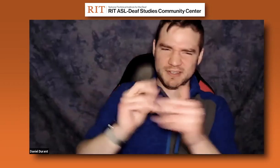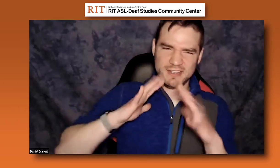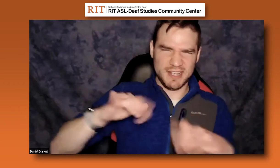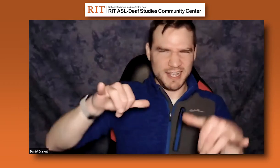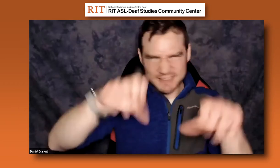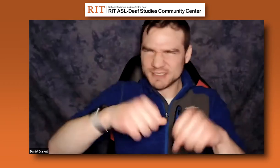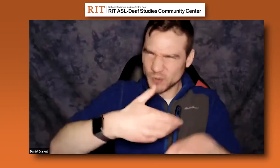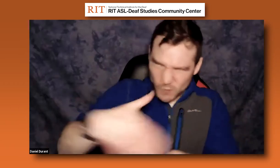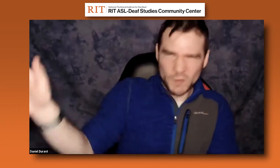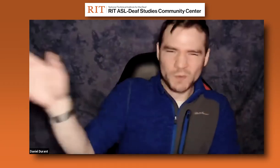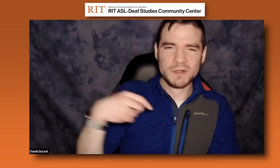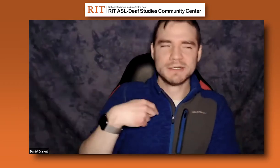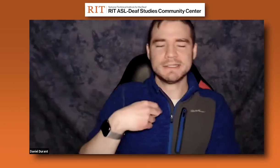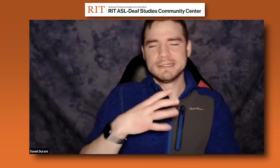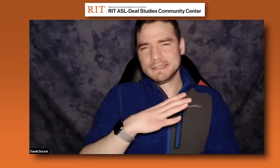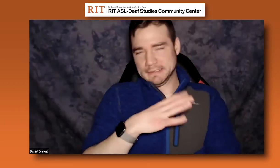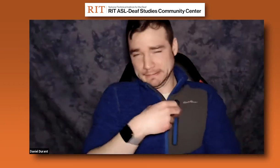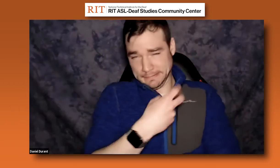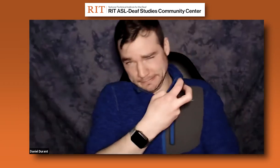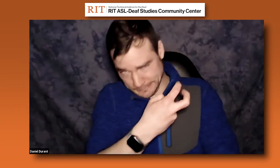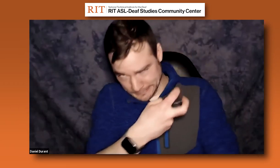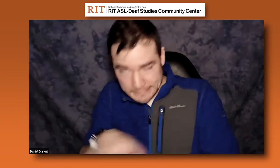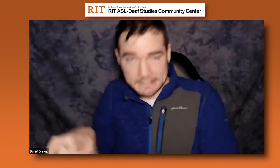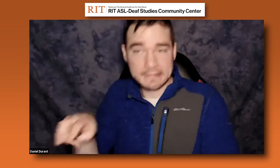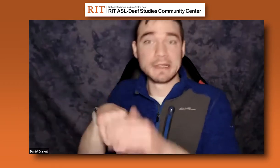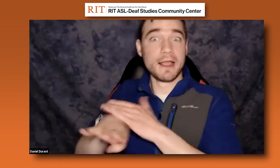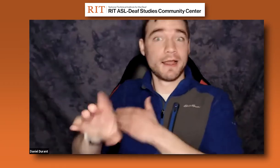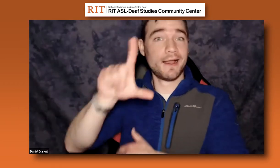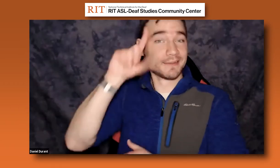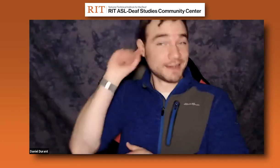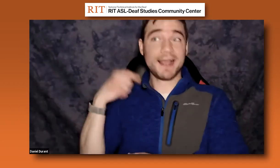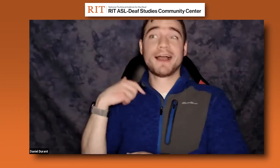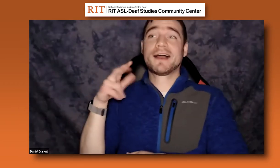You want to be an actor? Go." So I transferred to Gallaudet.